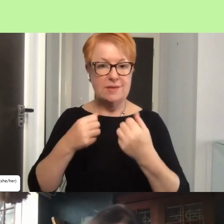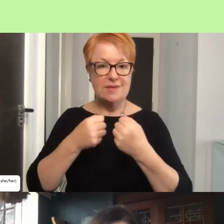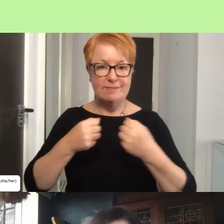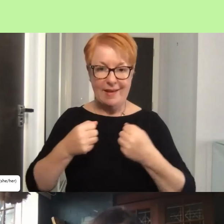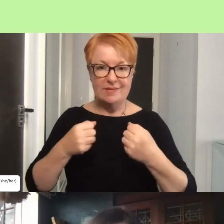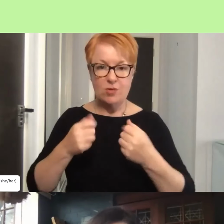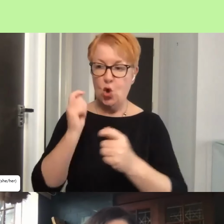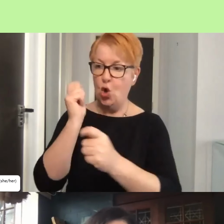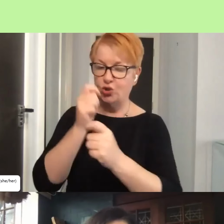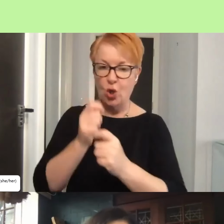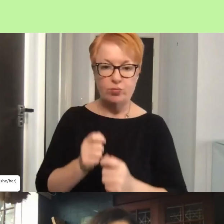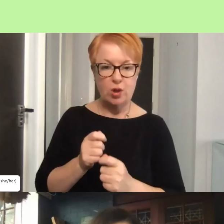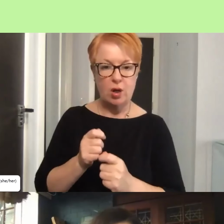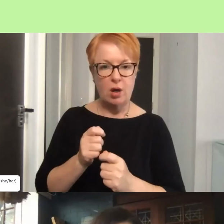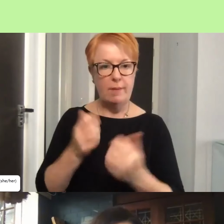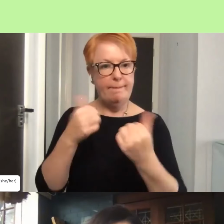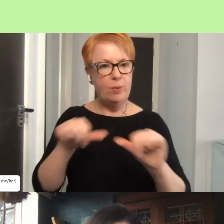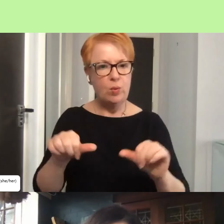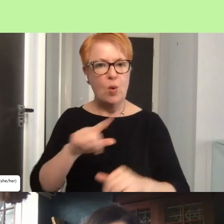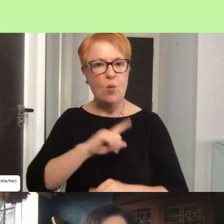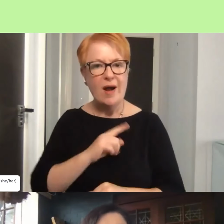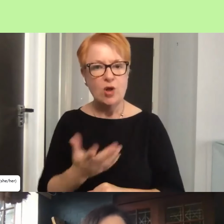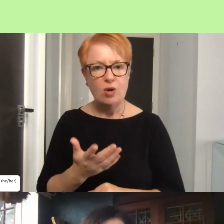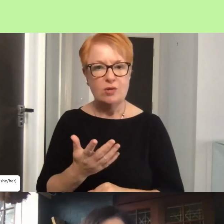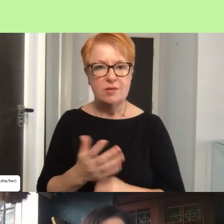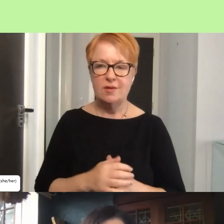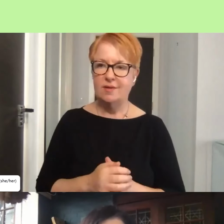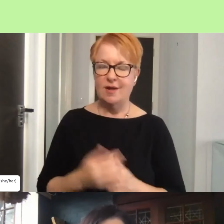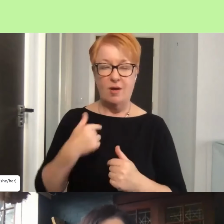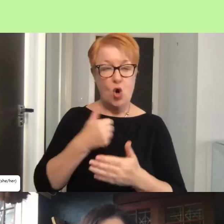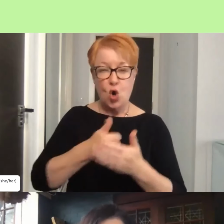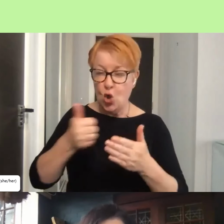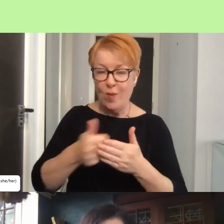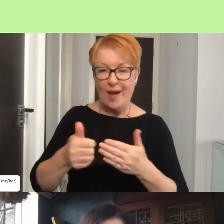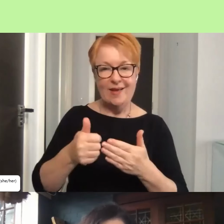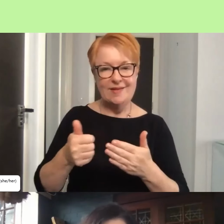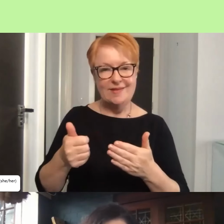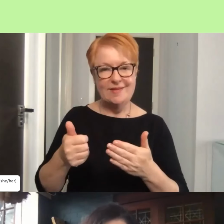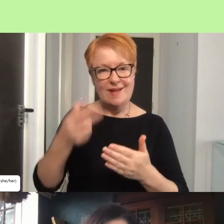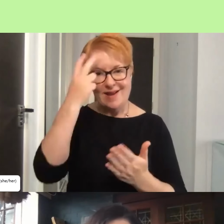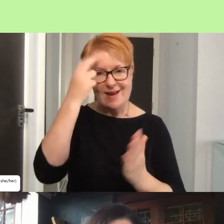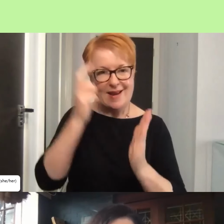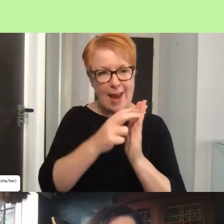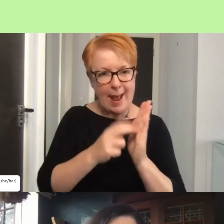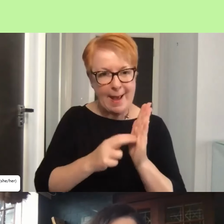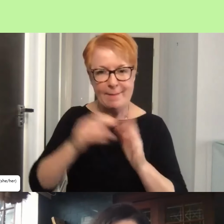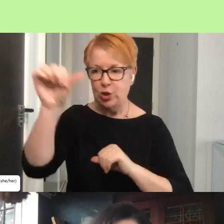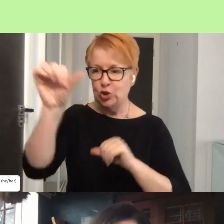So why artists like me end up in shortlist, because there are a lot of limitations that